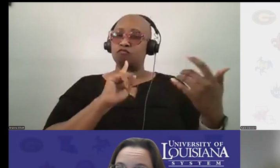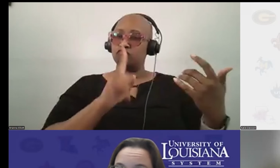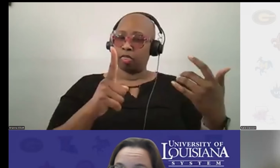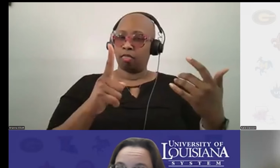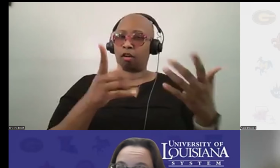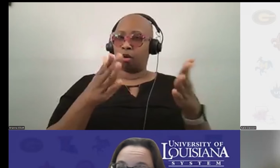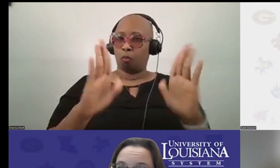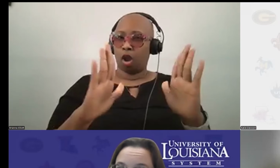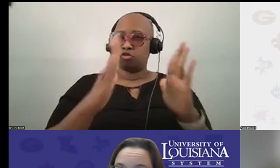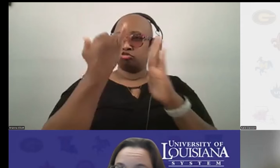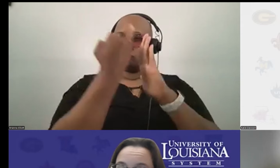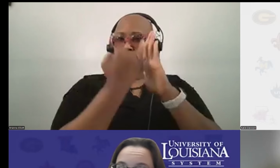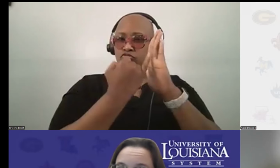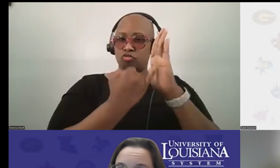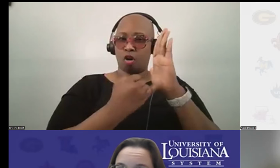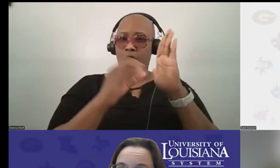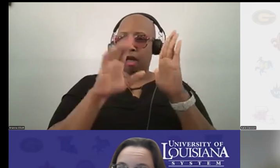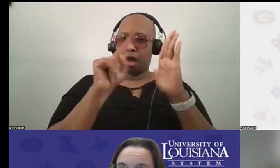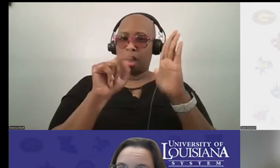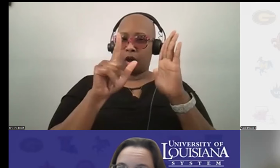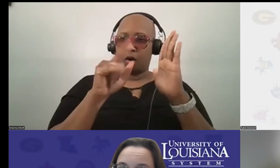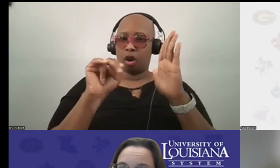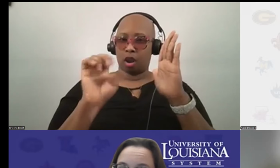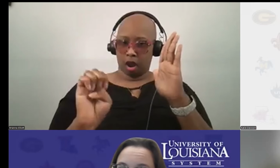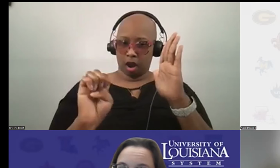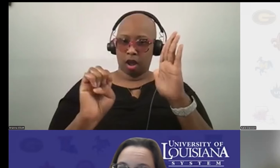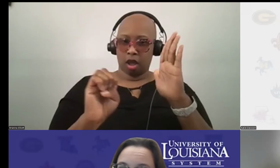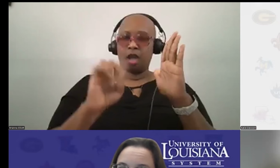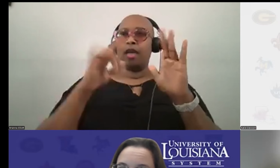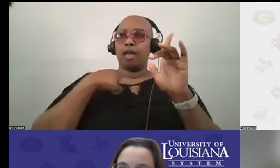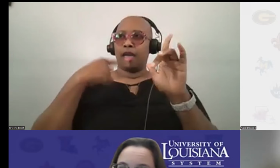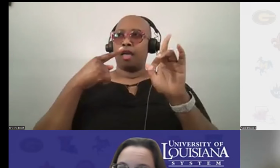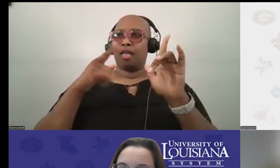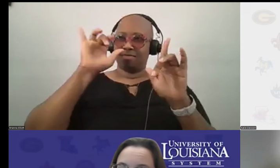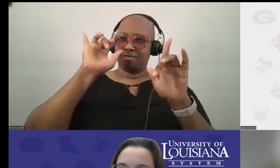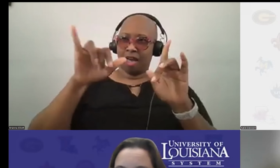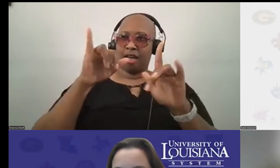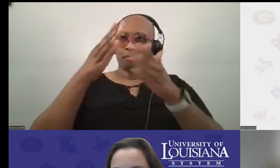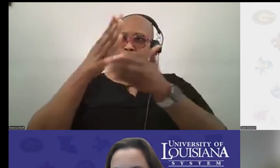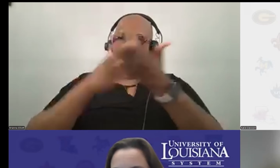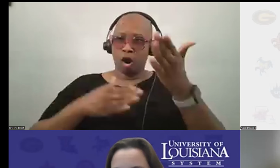and say this part of the map is the north end of campus and have uh a PDF reader go through